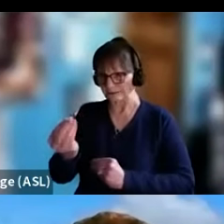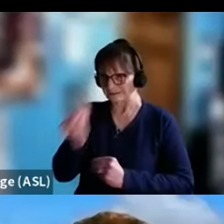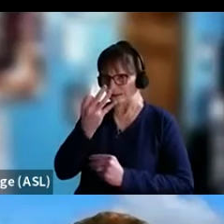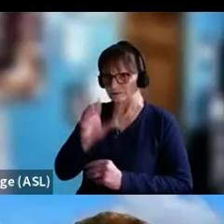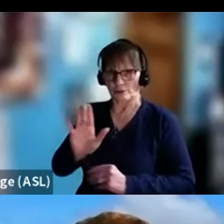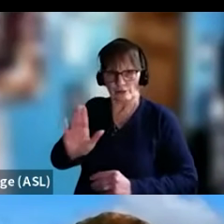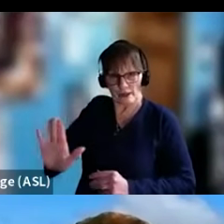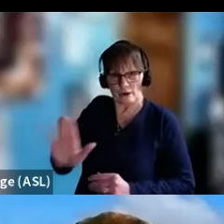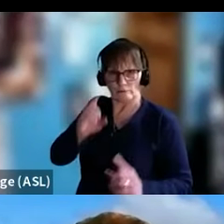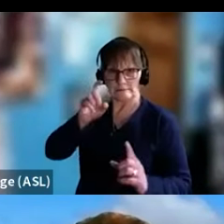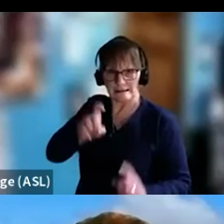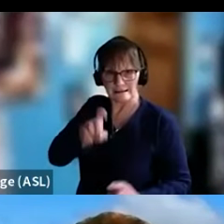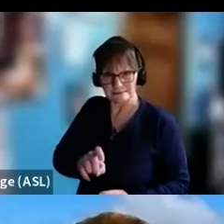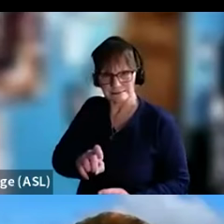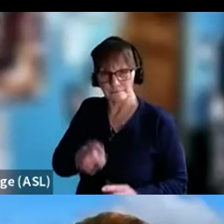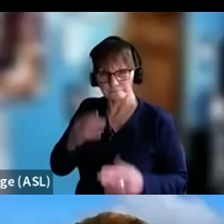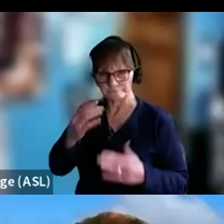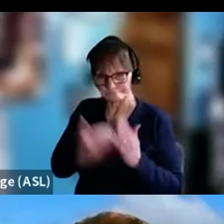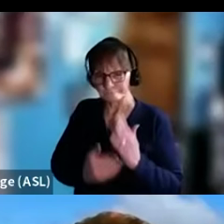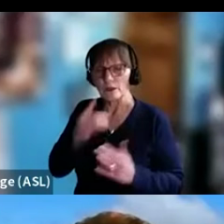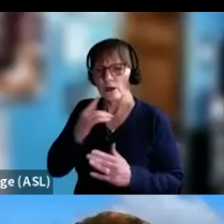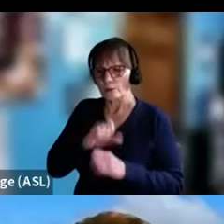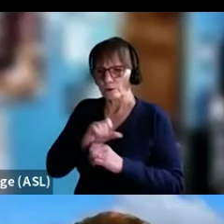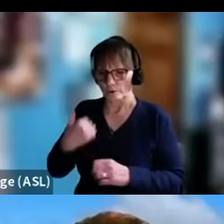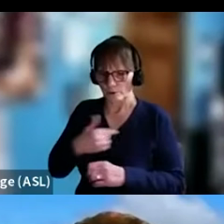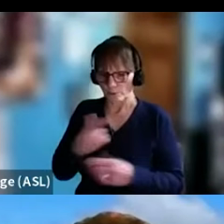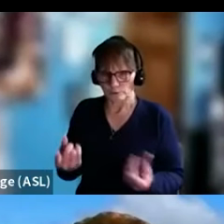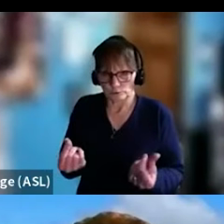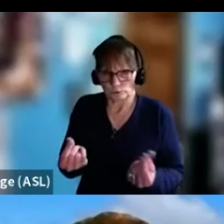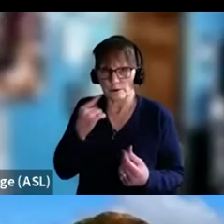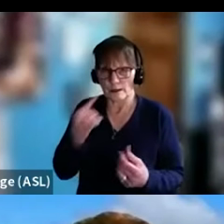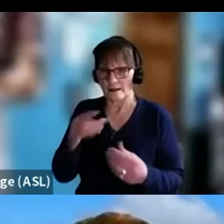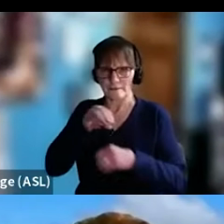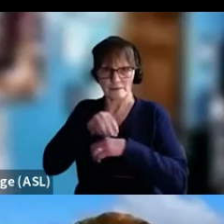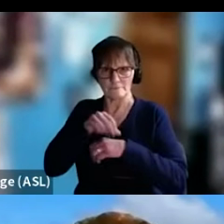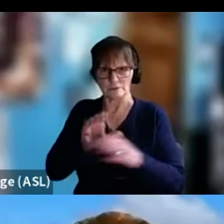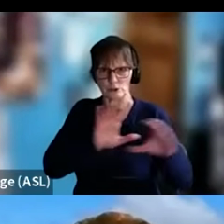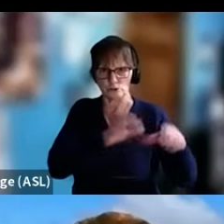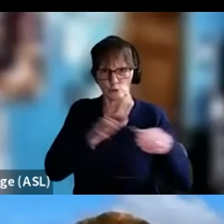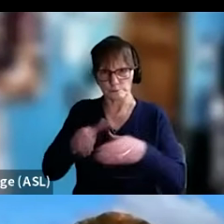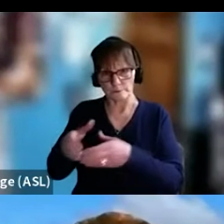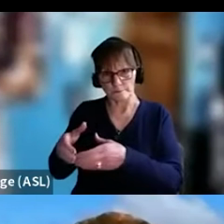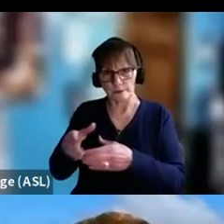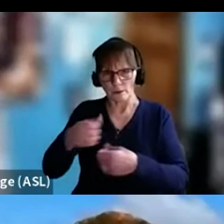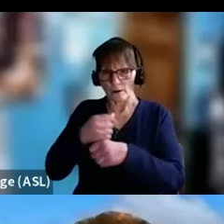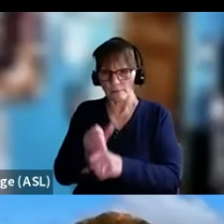And so I think in all the work that we do, it's really important to have advisory groups who are made up of people